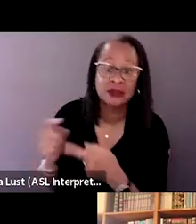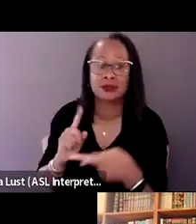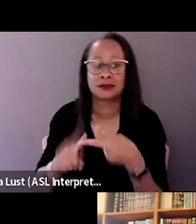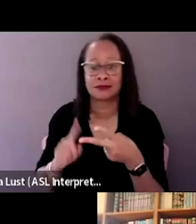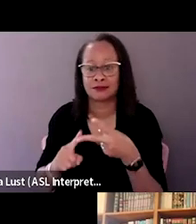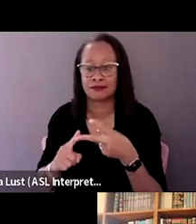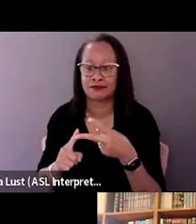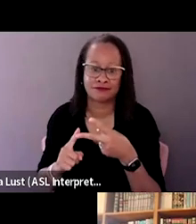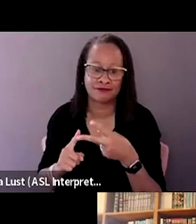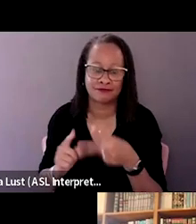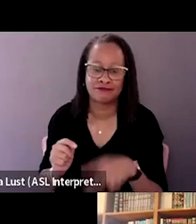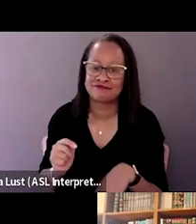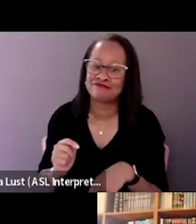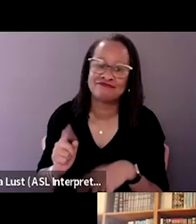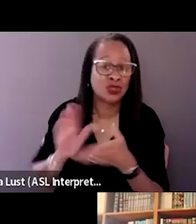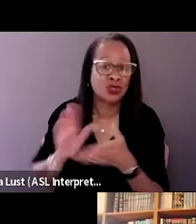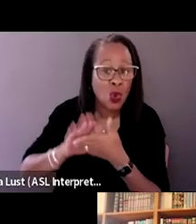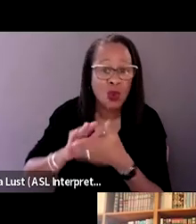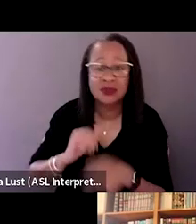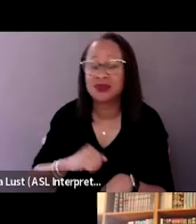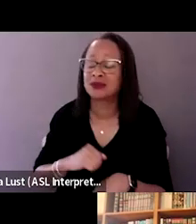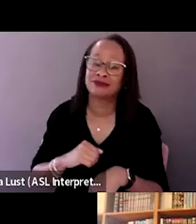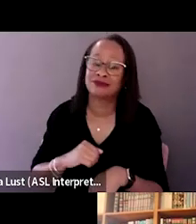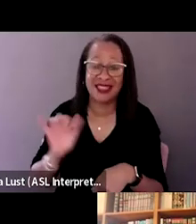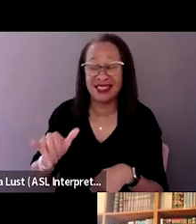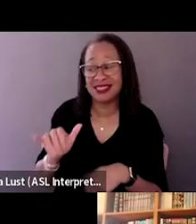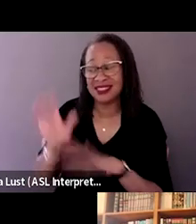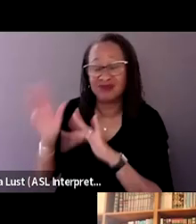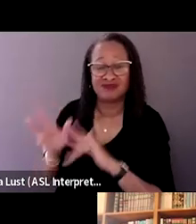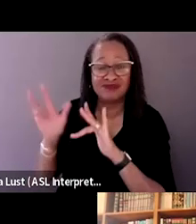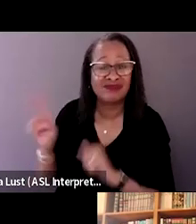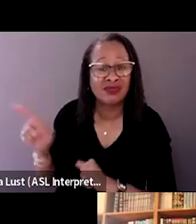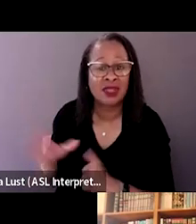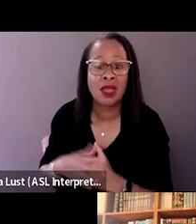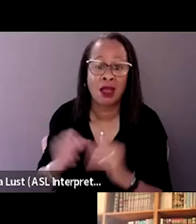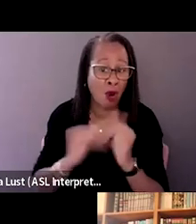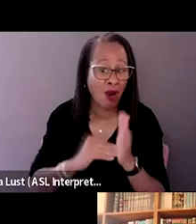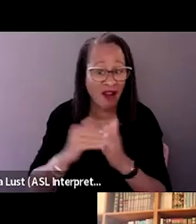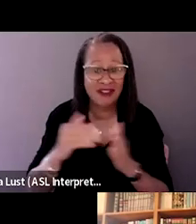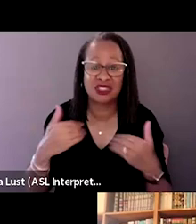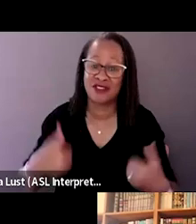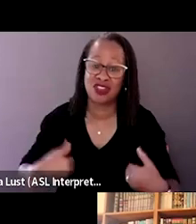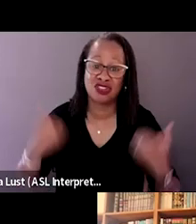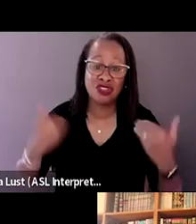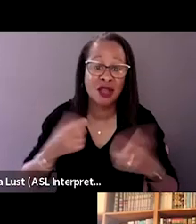museums, different places. And it's a pity because more and more you have young directors that are telling stories,